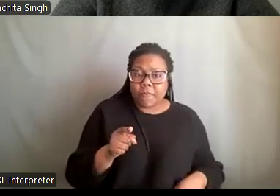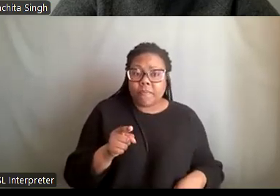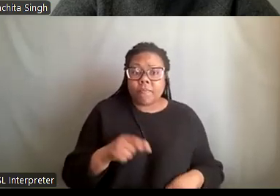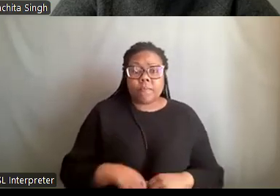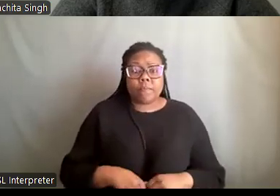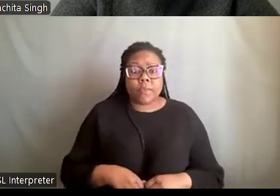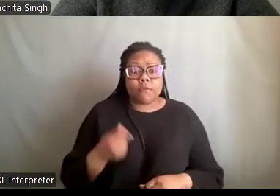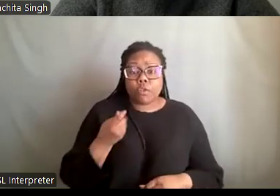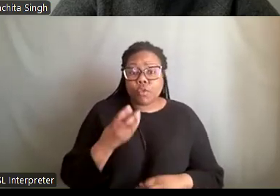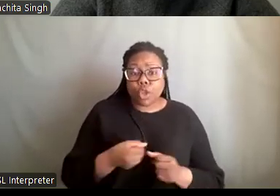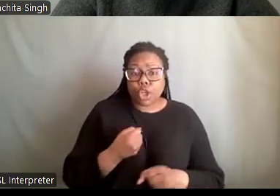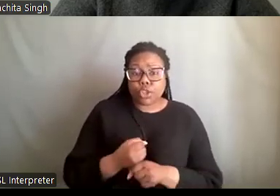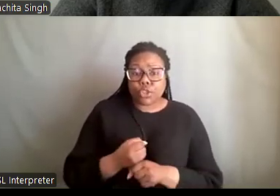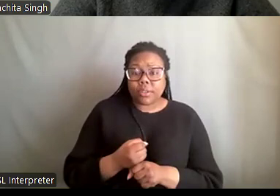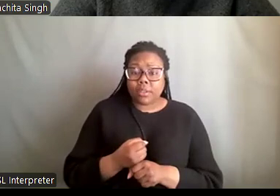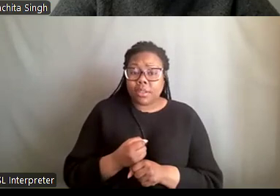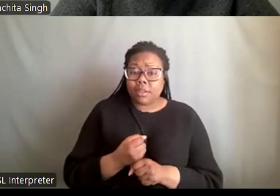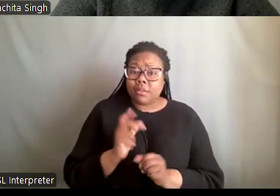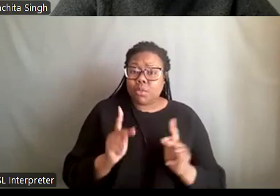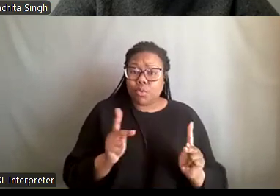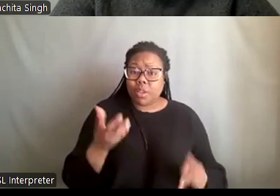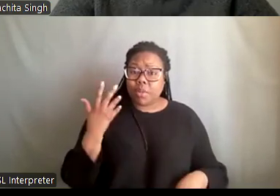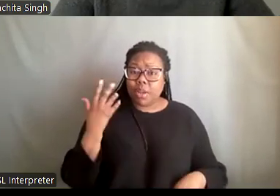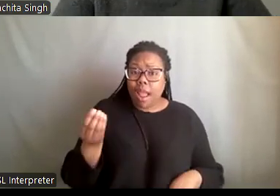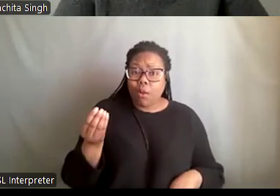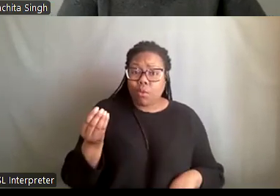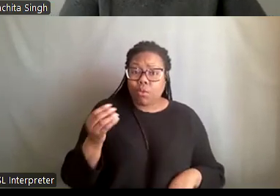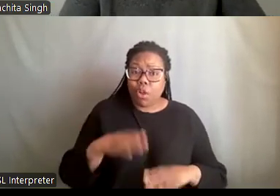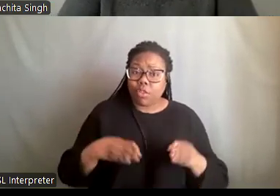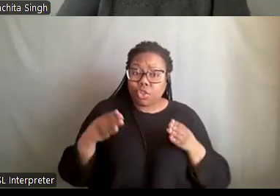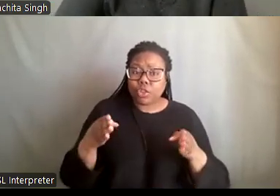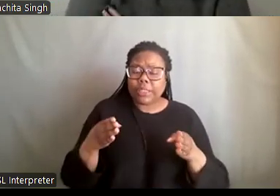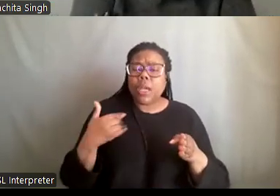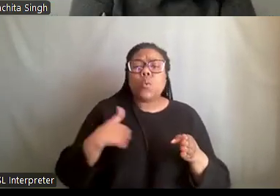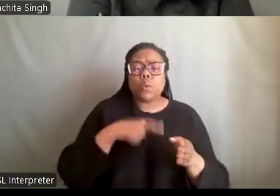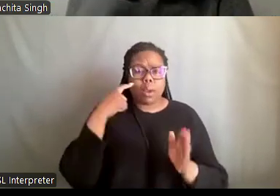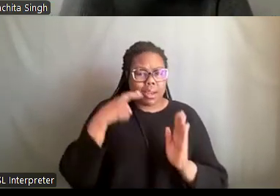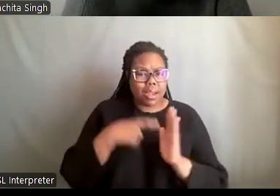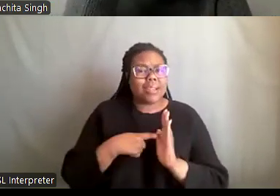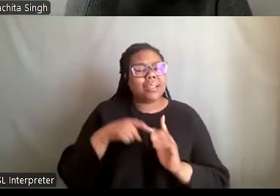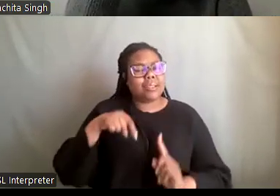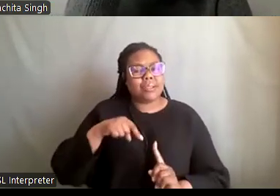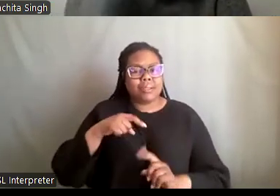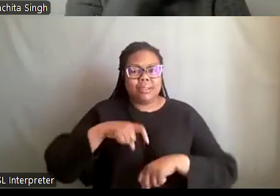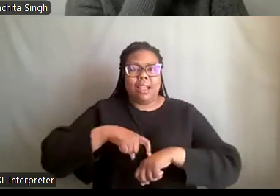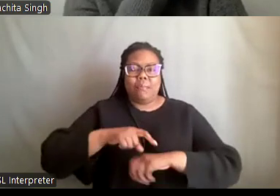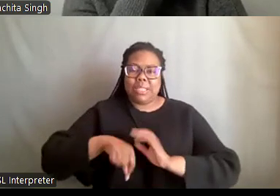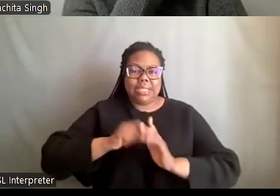disability activists for a few years now. Those of us who've beeen out there on the streets , that these are different